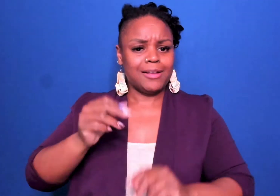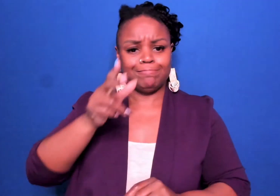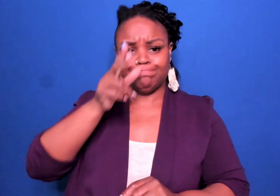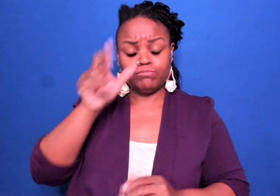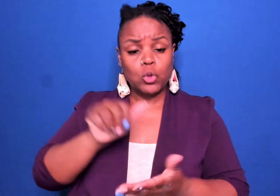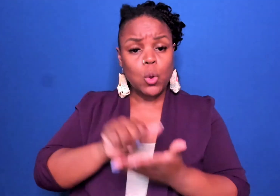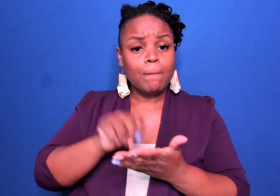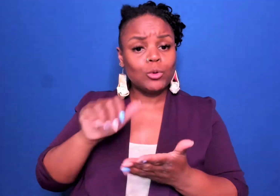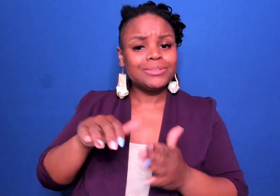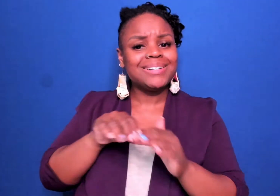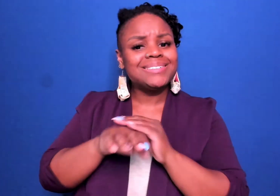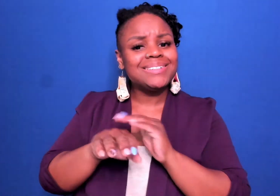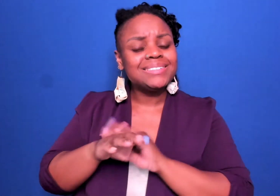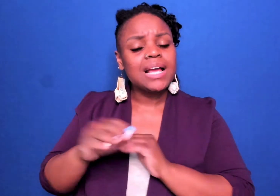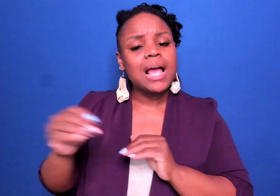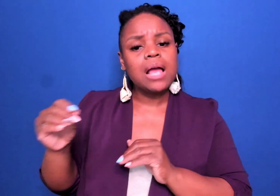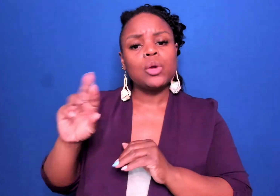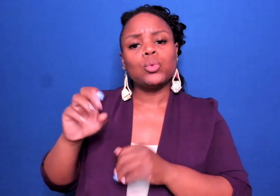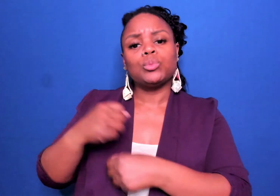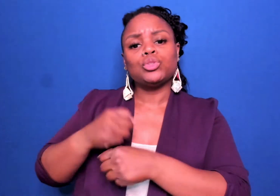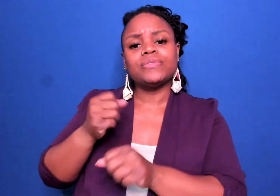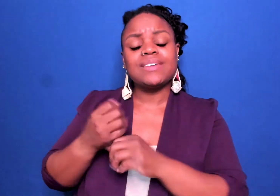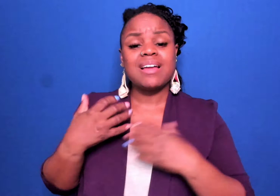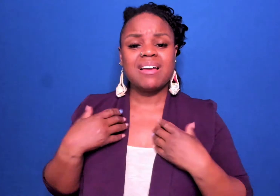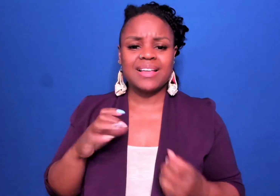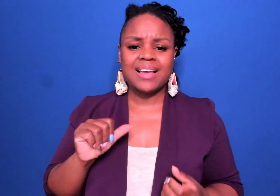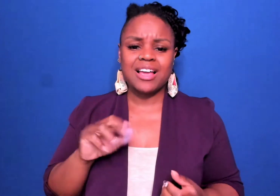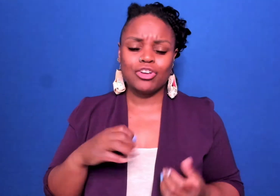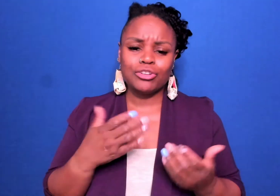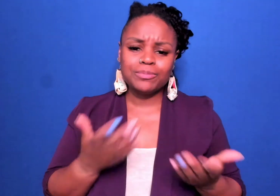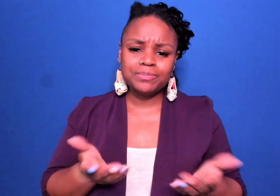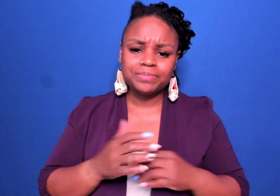by lack of abortion access and reproductive healthcare.